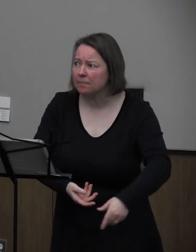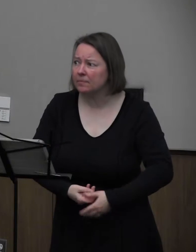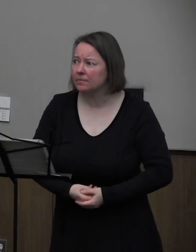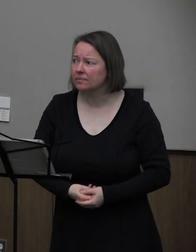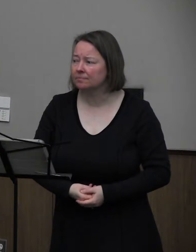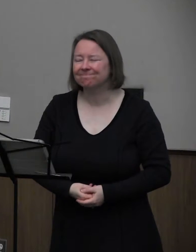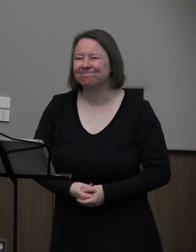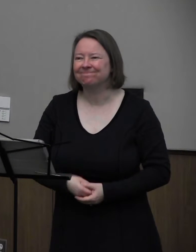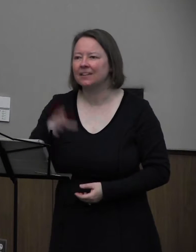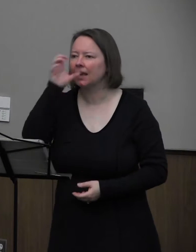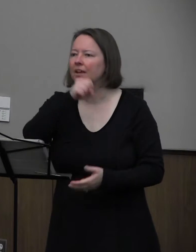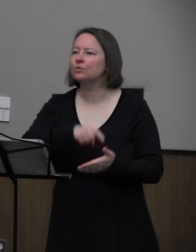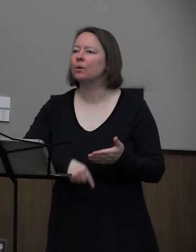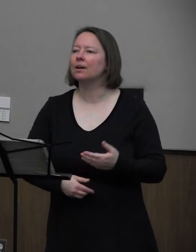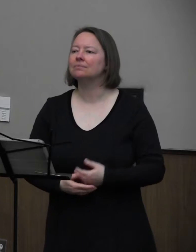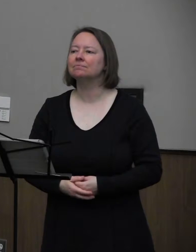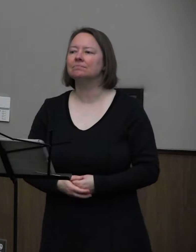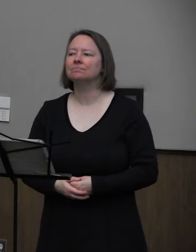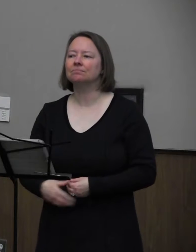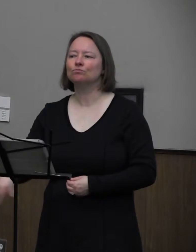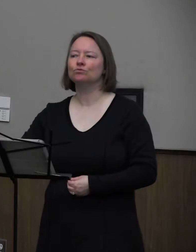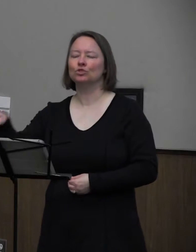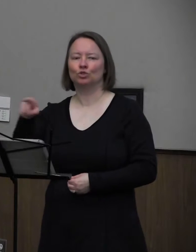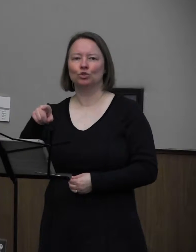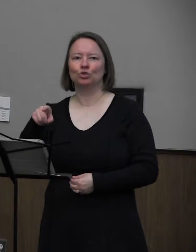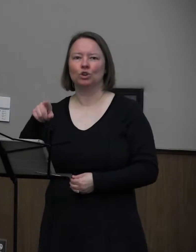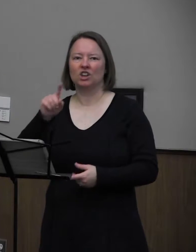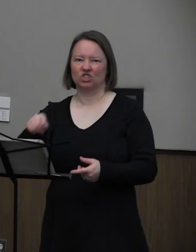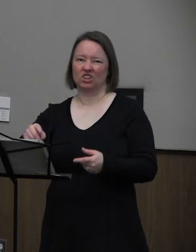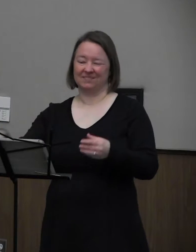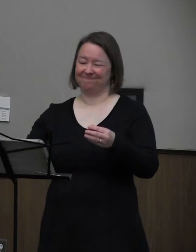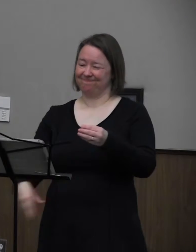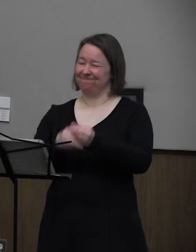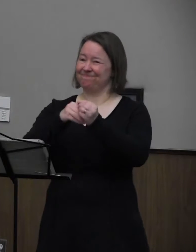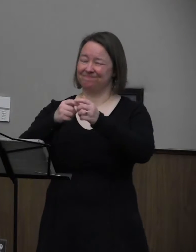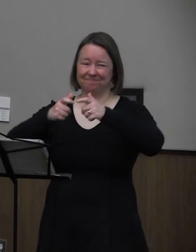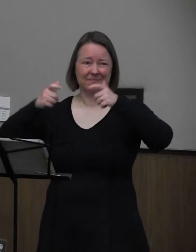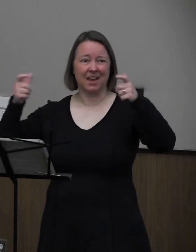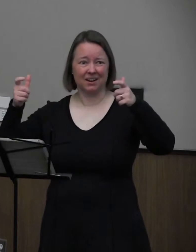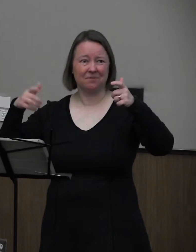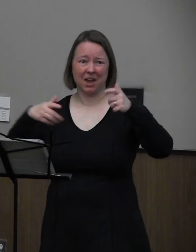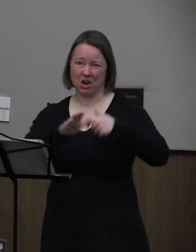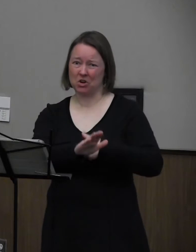Well, guess what. You just magnified her.